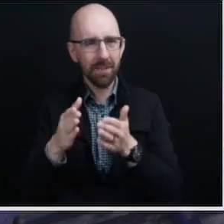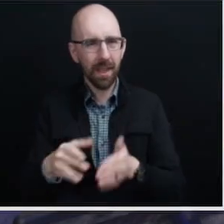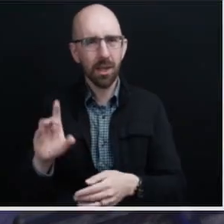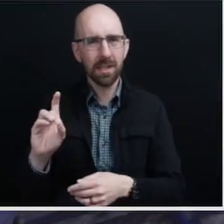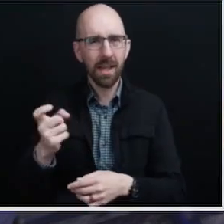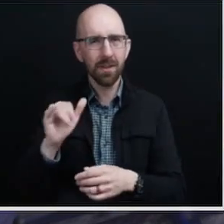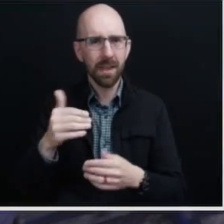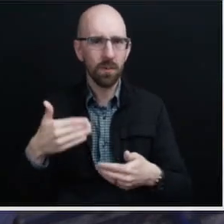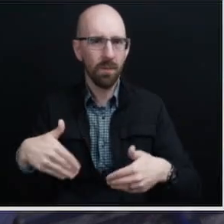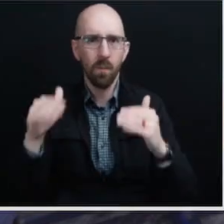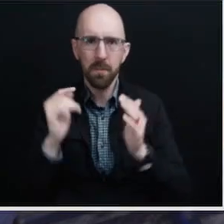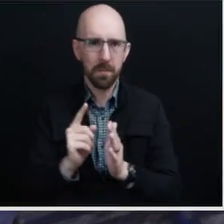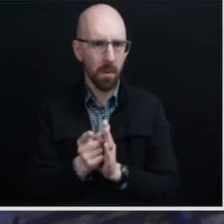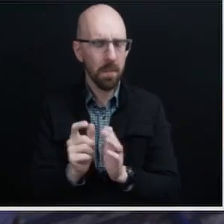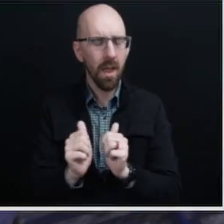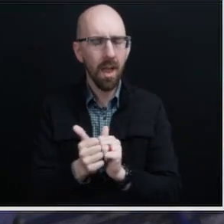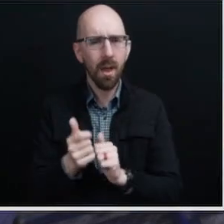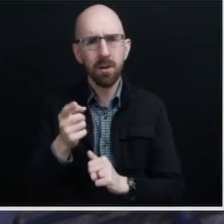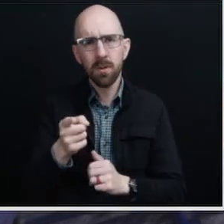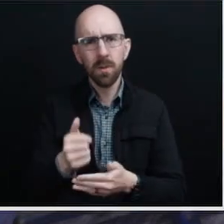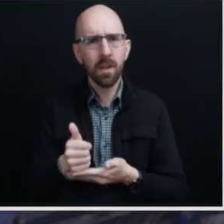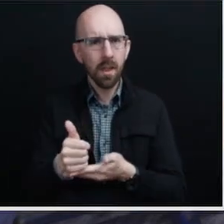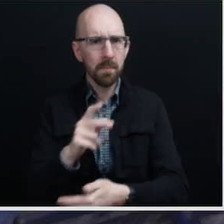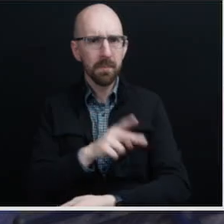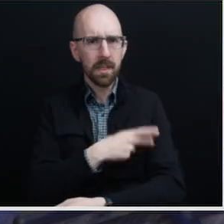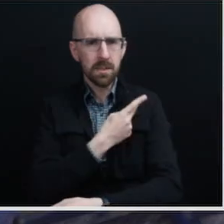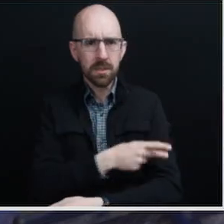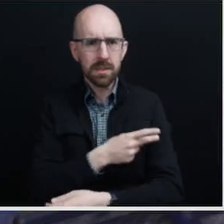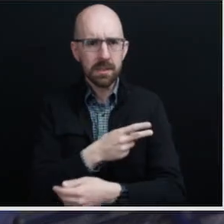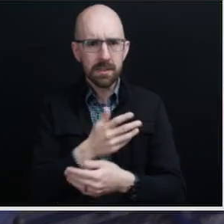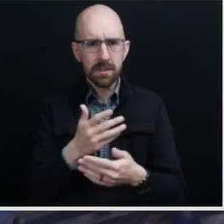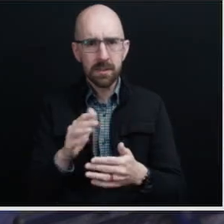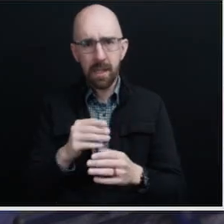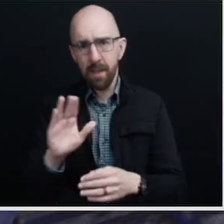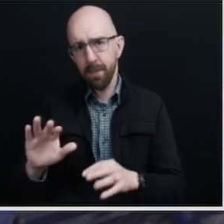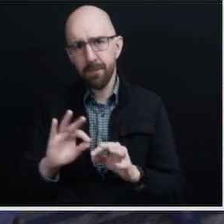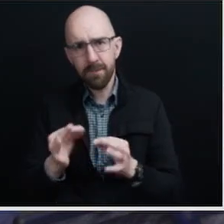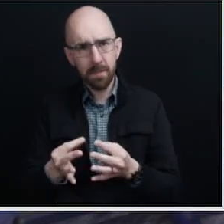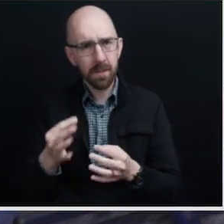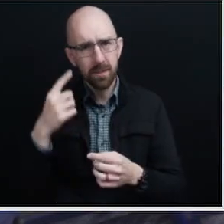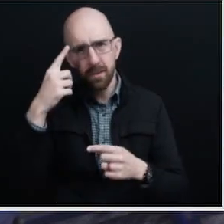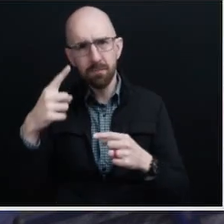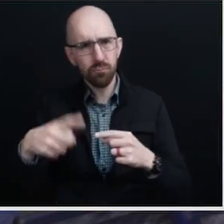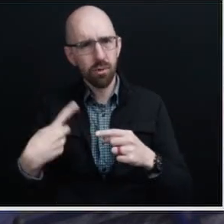moment, but how how do you help patients and their families process in that overwhelming